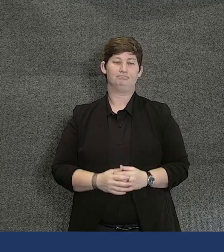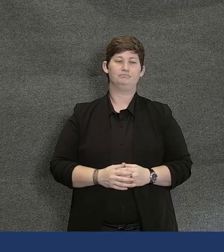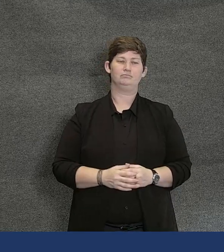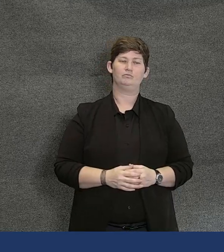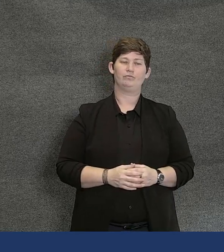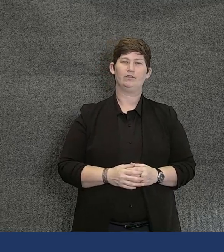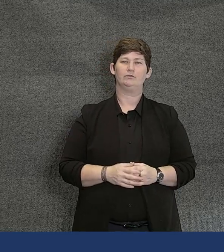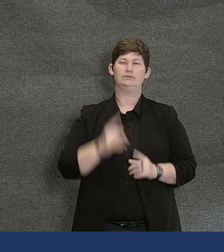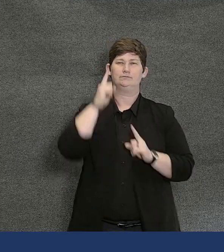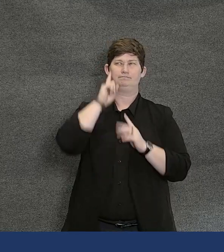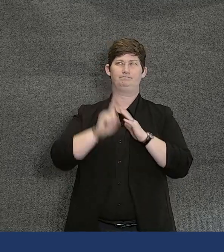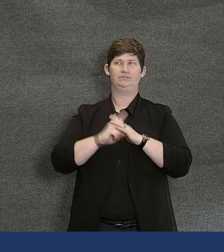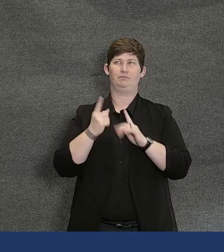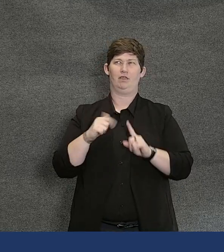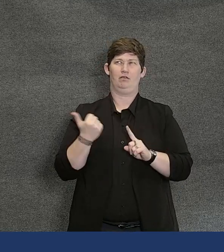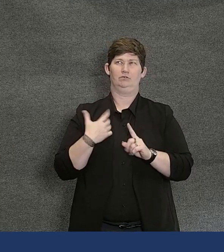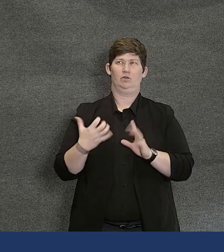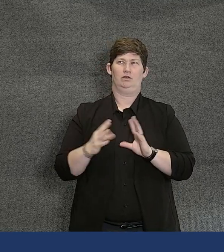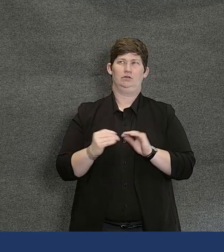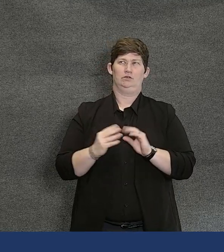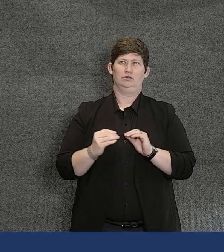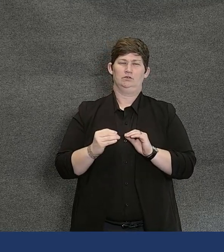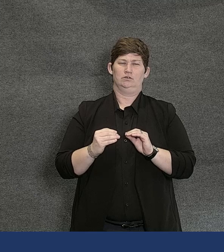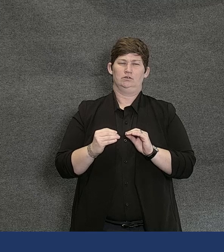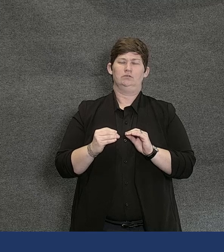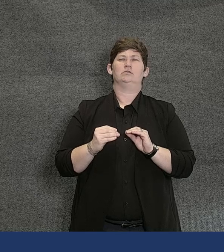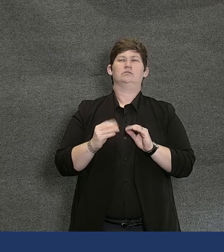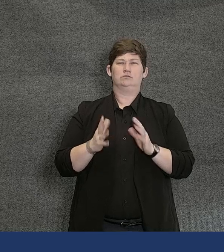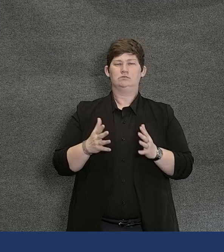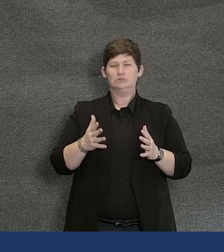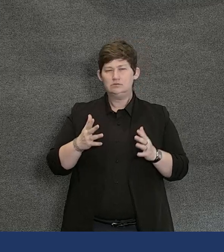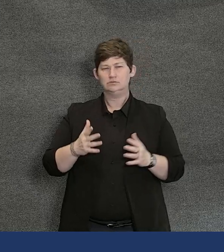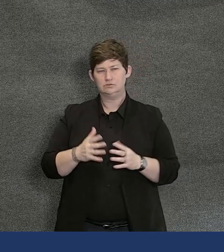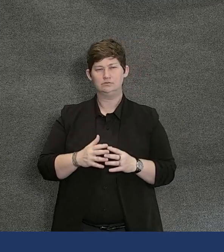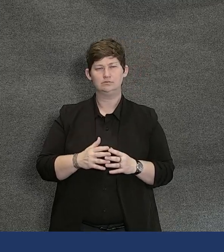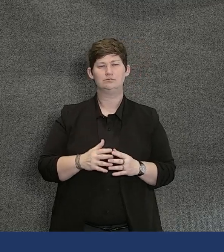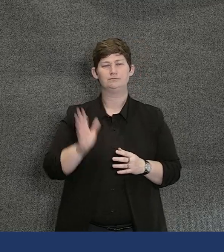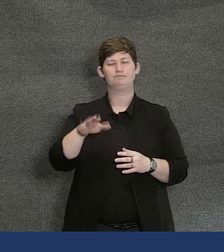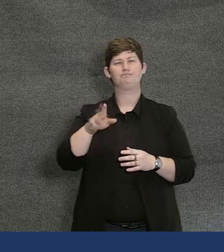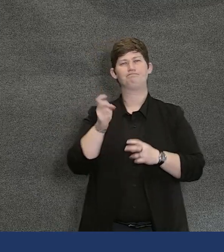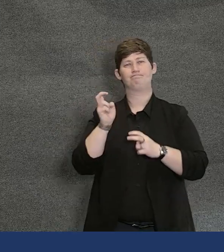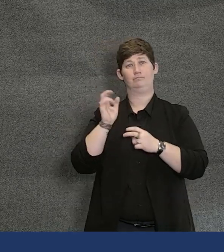Yeah, I guess the last thing I'll add is in terms of the TNCs